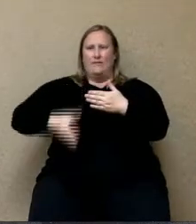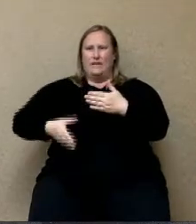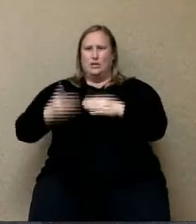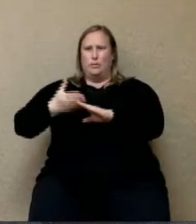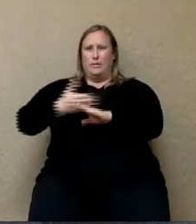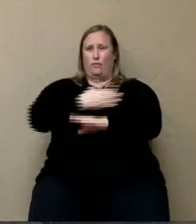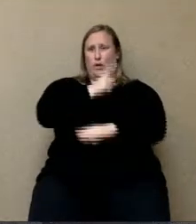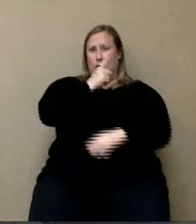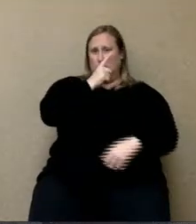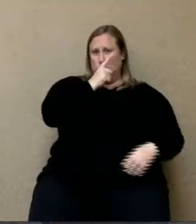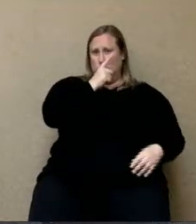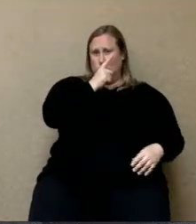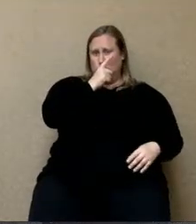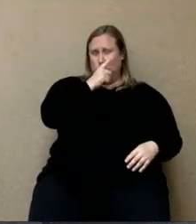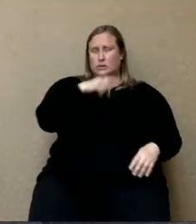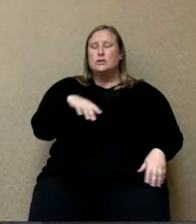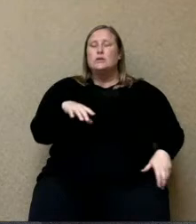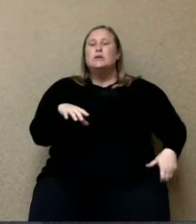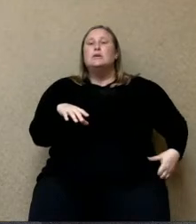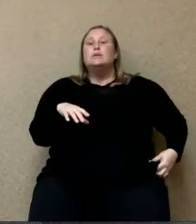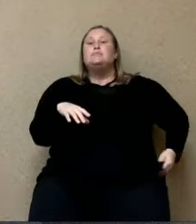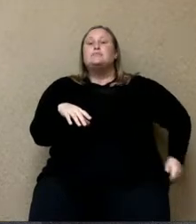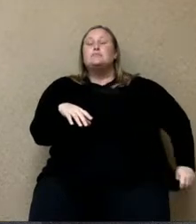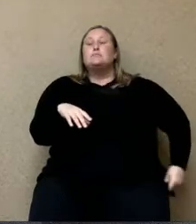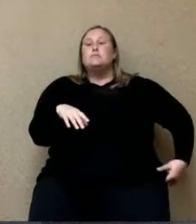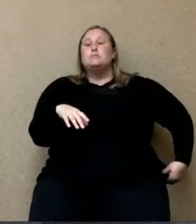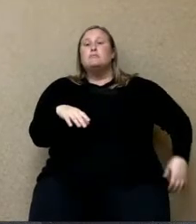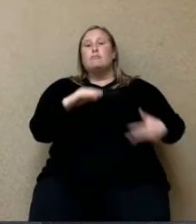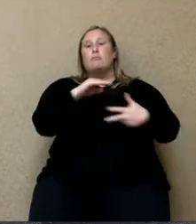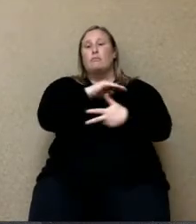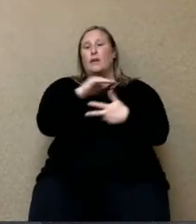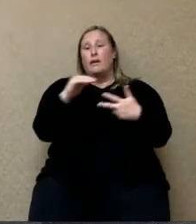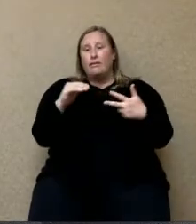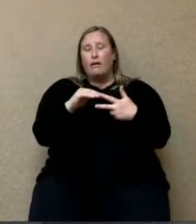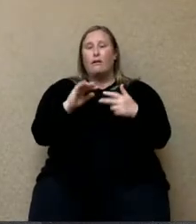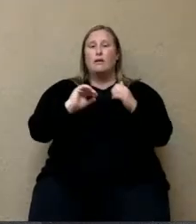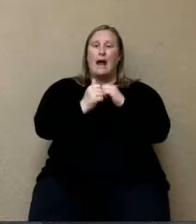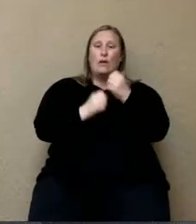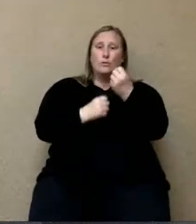but we'll make sure we stop at the same time. Then go over the ways to support children or adults